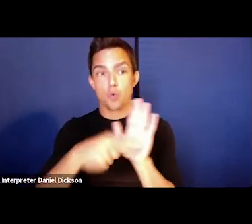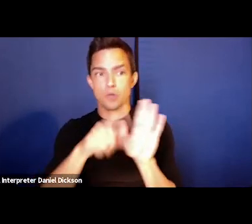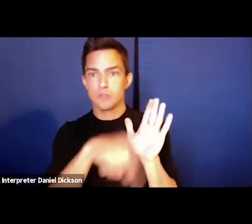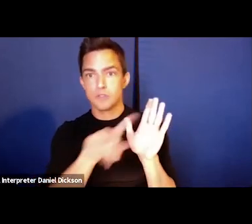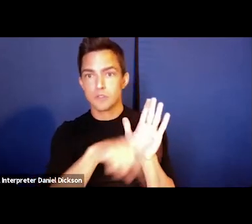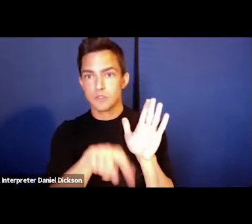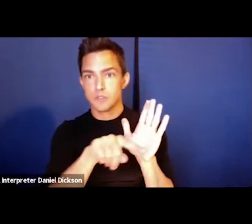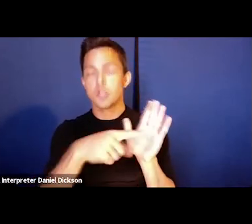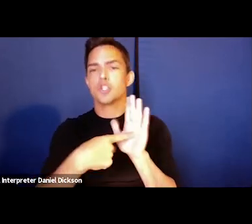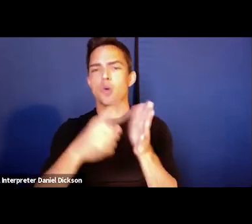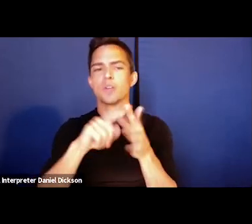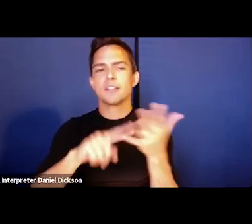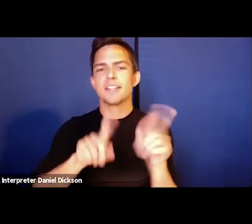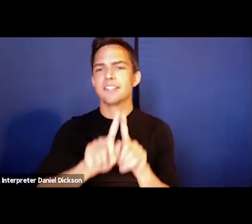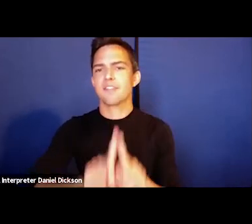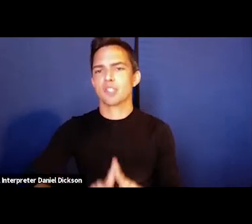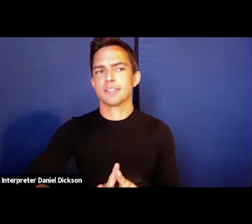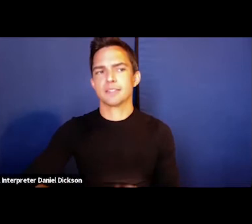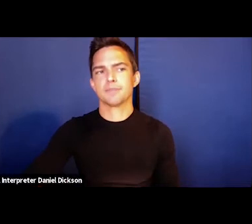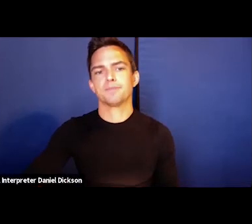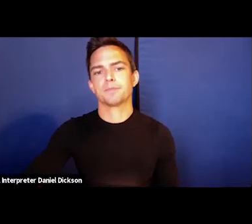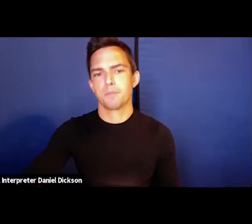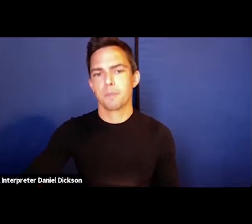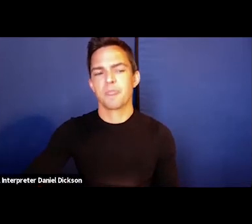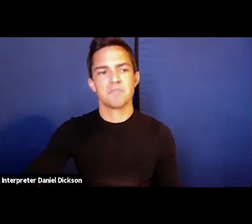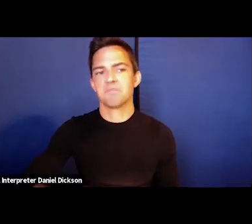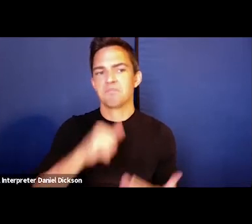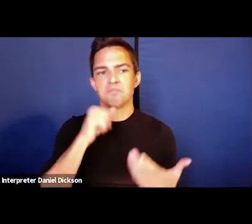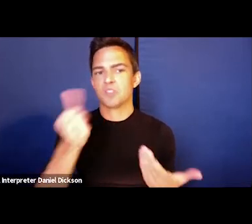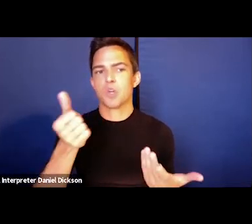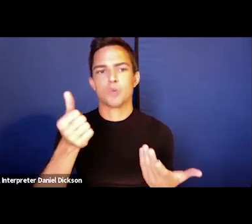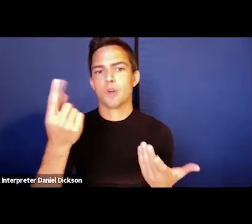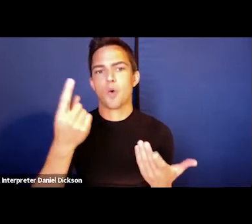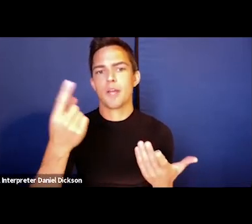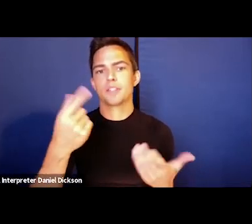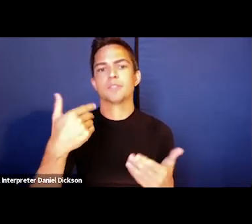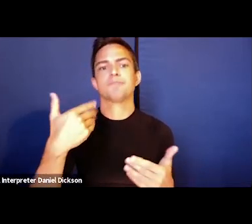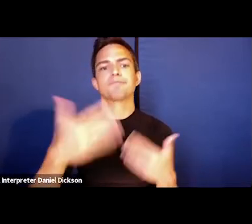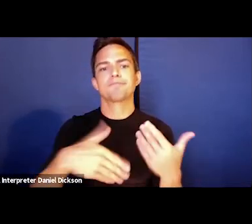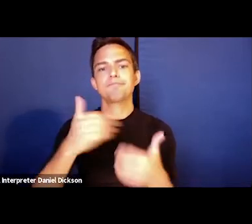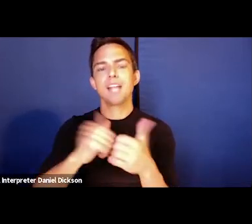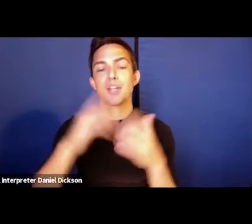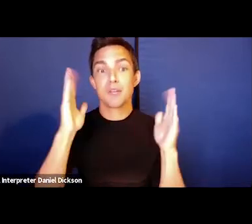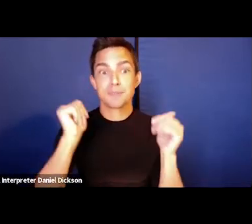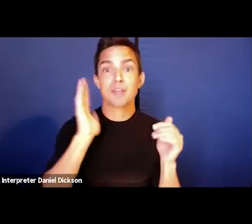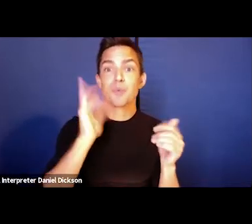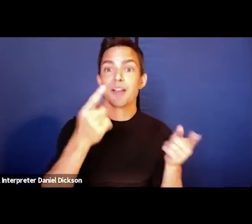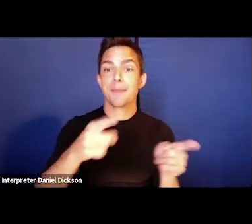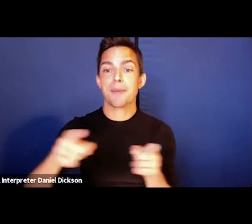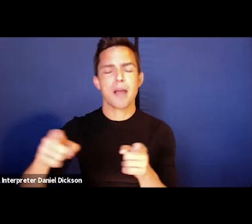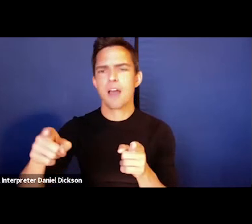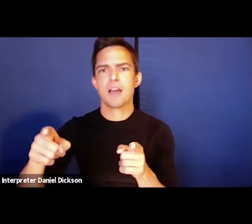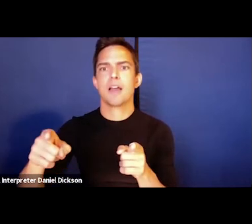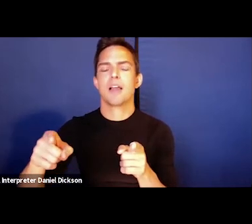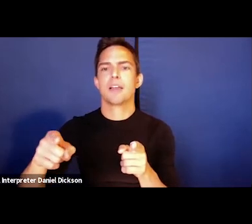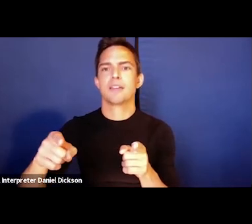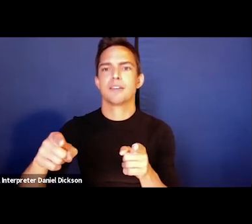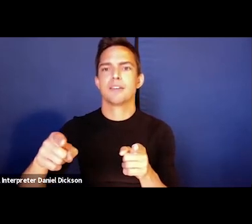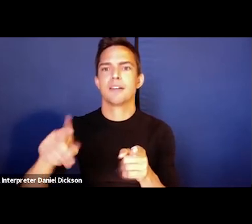these differences really don't play out always as you expect. So first of all pre to post COVID